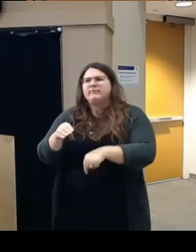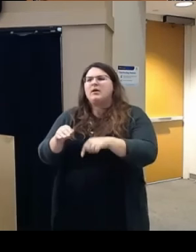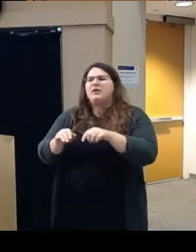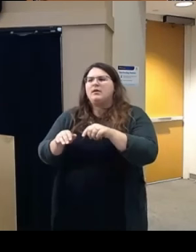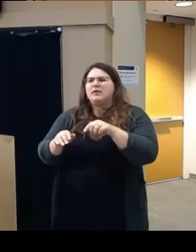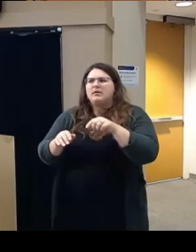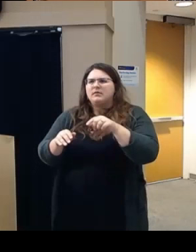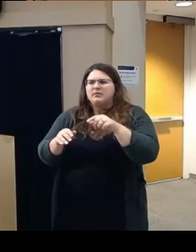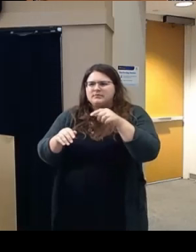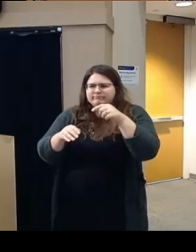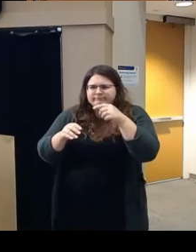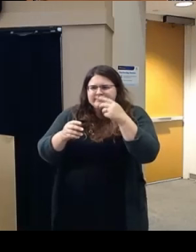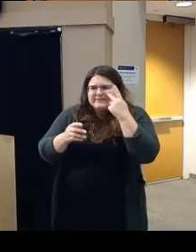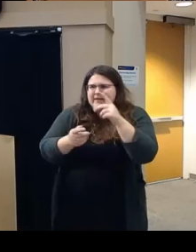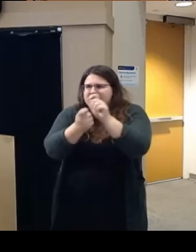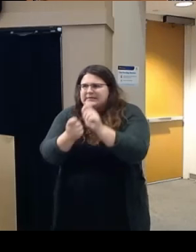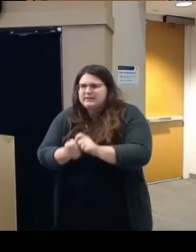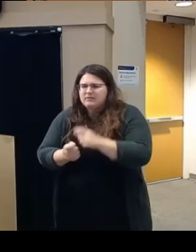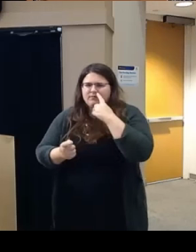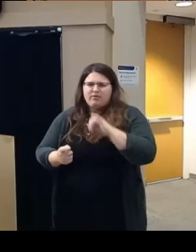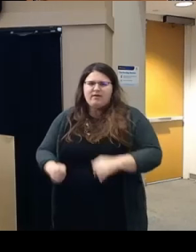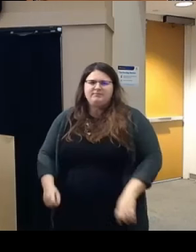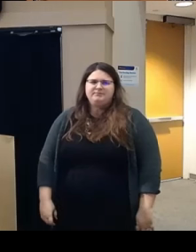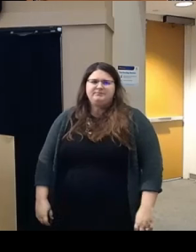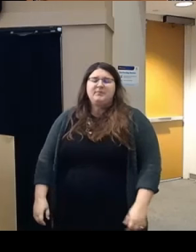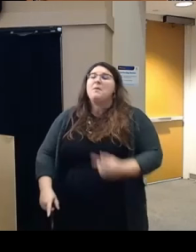going to have more specific instructions on how the treatment plan should be filled out